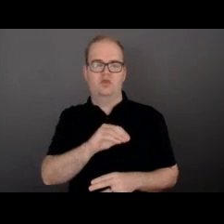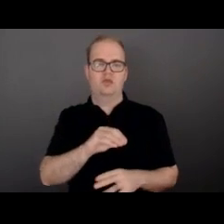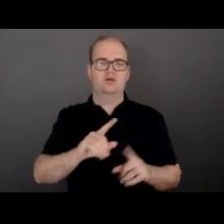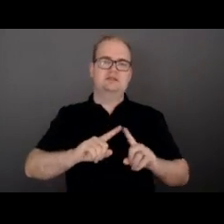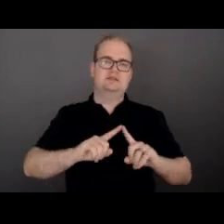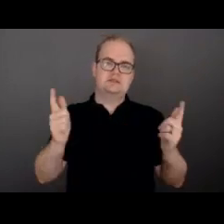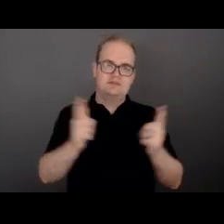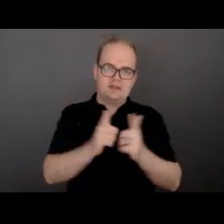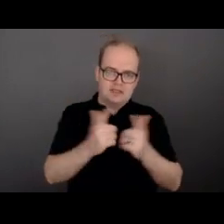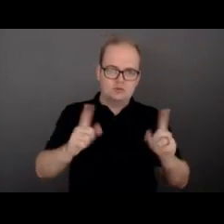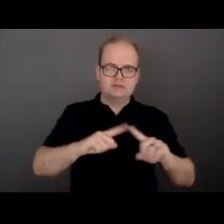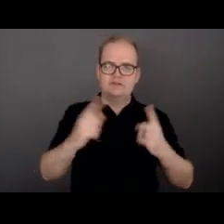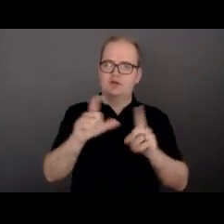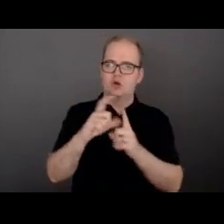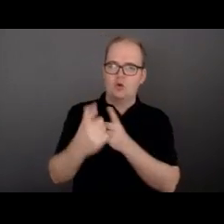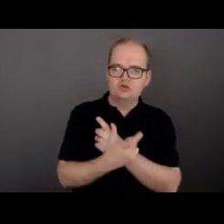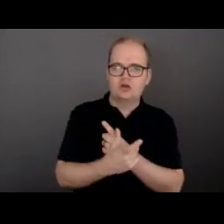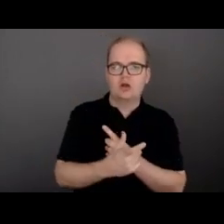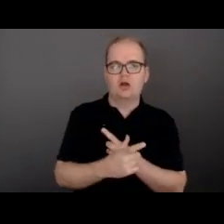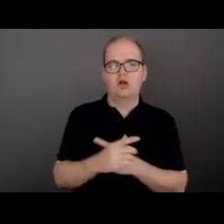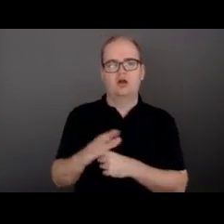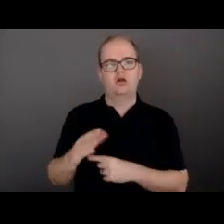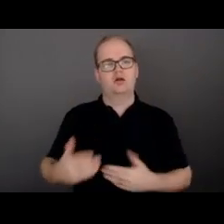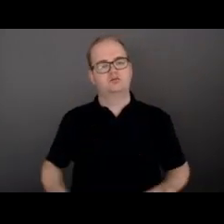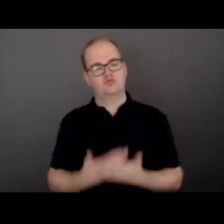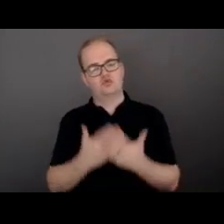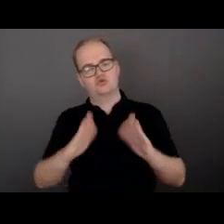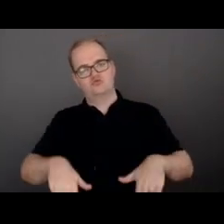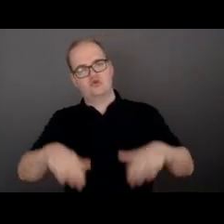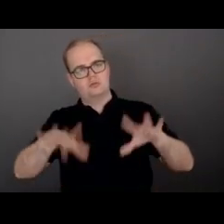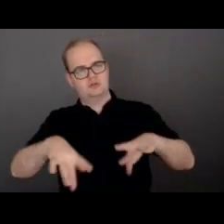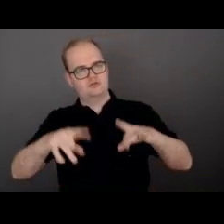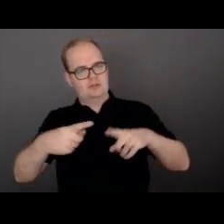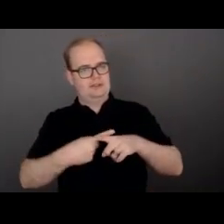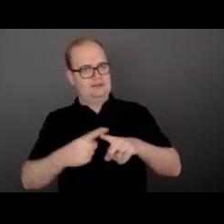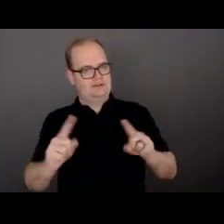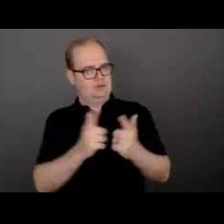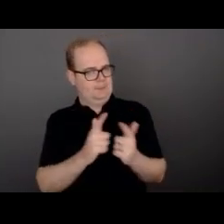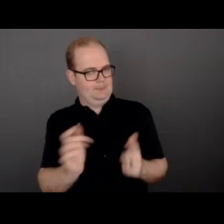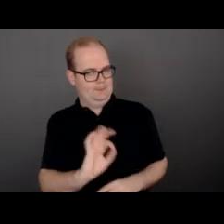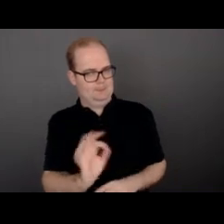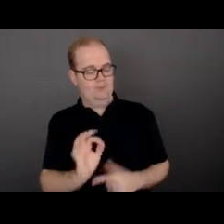If somebody feels like they should have been listed as the aggrieved but had actually been